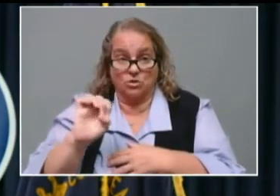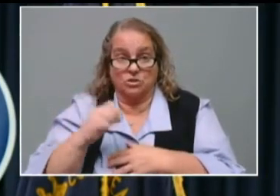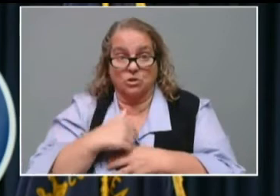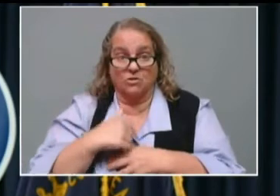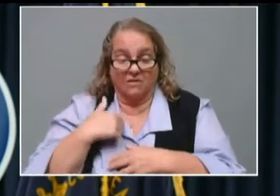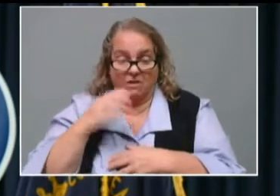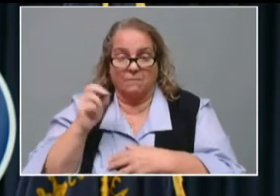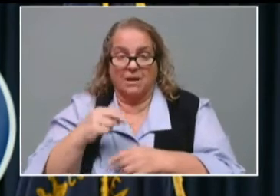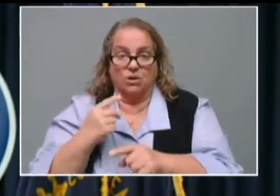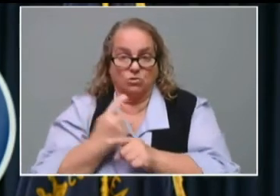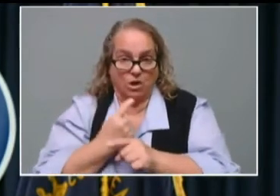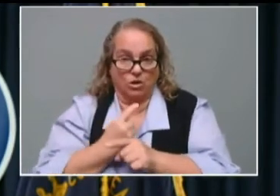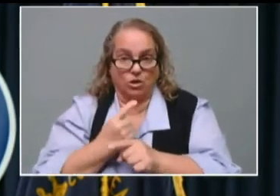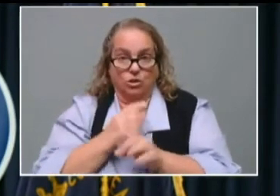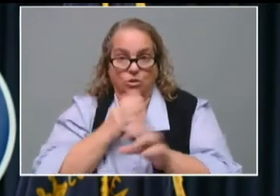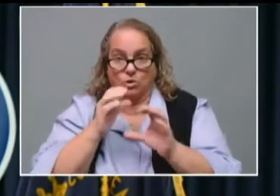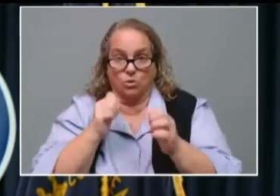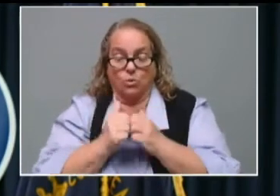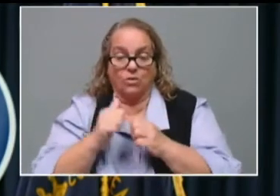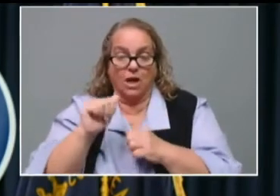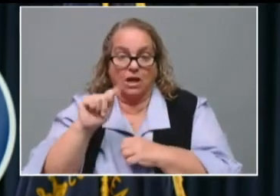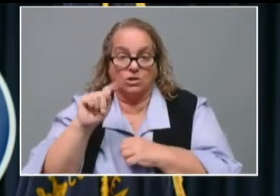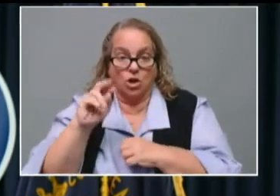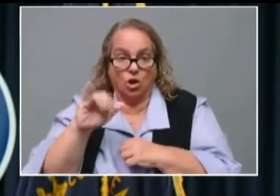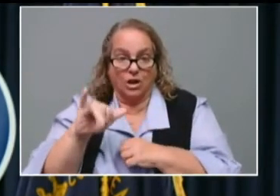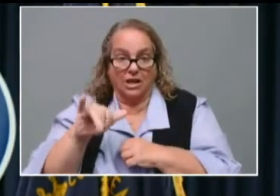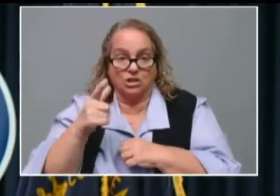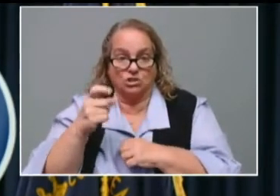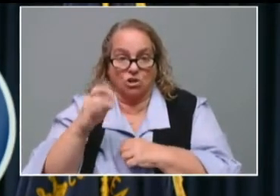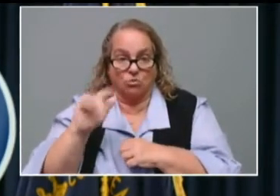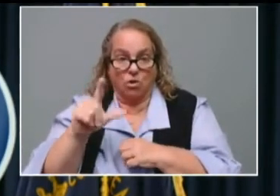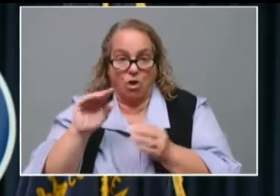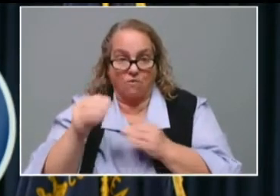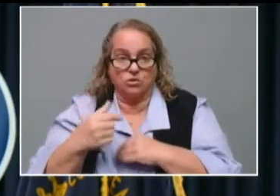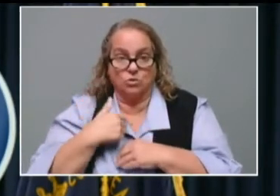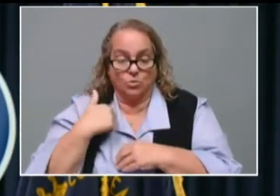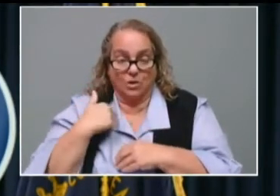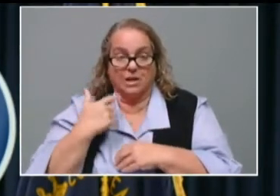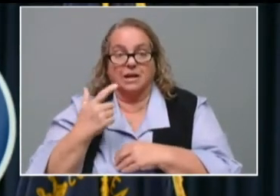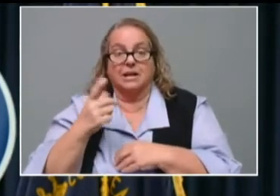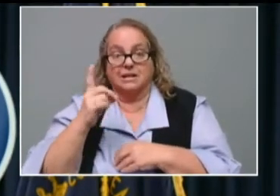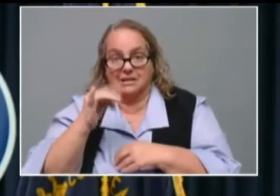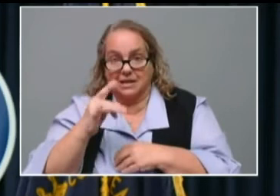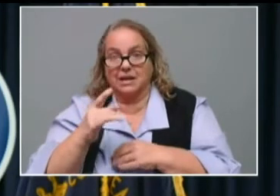Attorney General's office. We issued that one time after time after time. Um